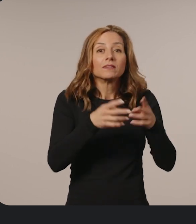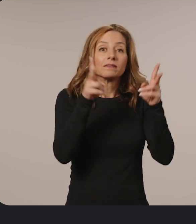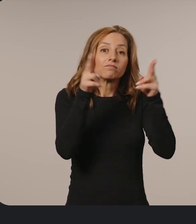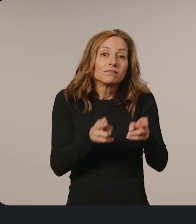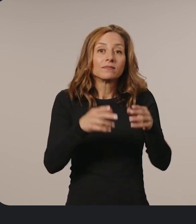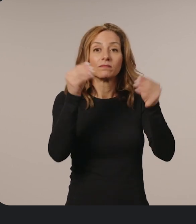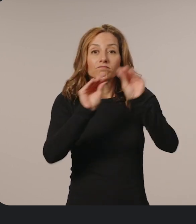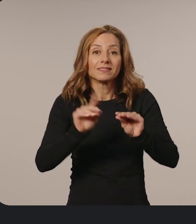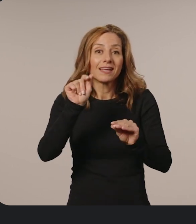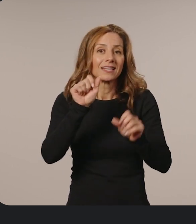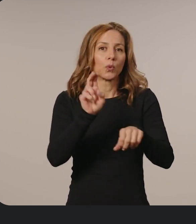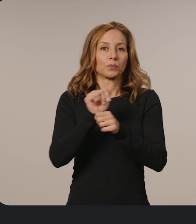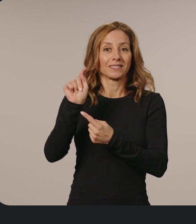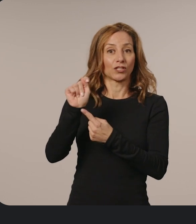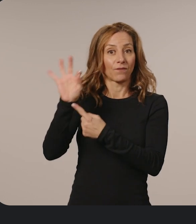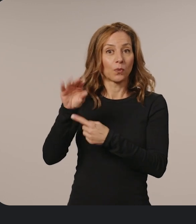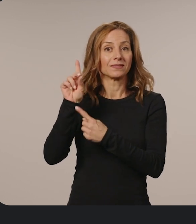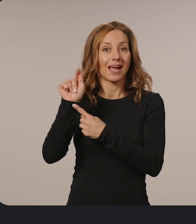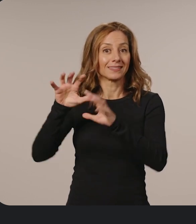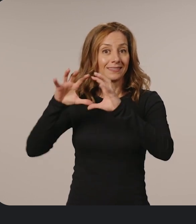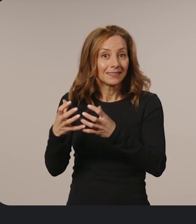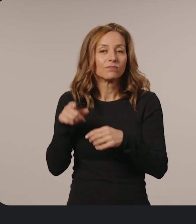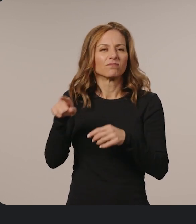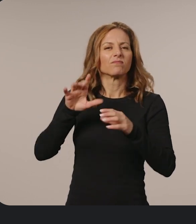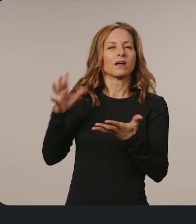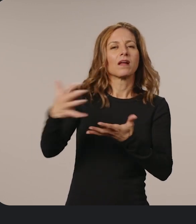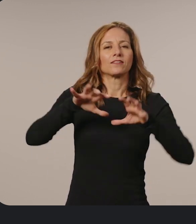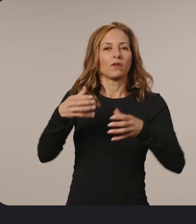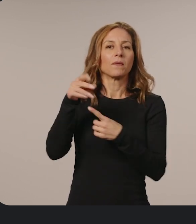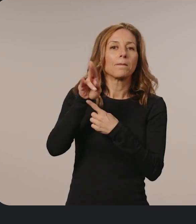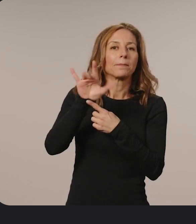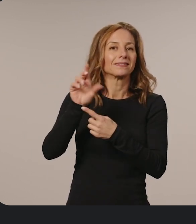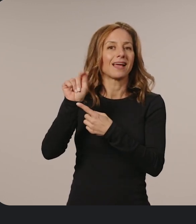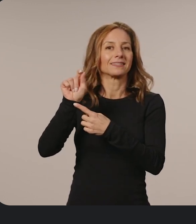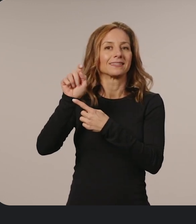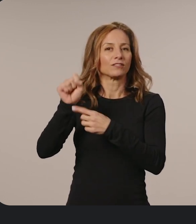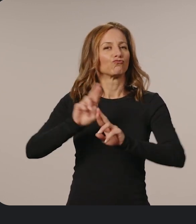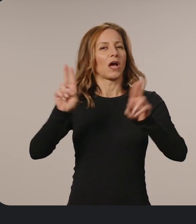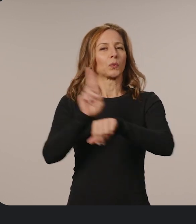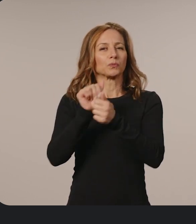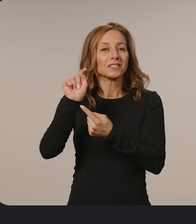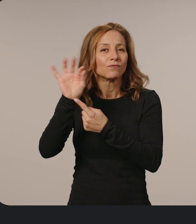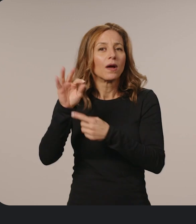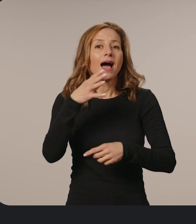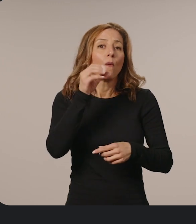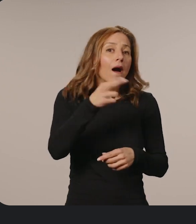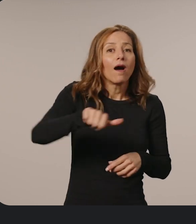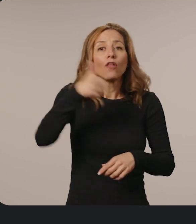data, which you can do with TensorFlow data sets, a collection of public data sets that's ready to be used with TensorFlow or any other Python ML